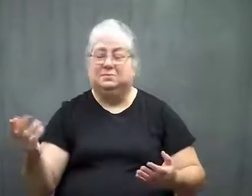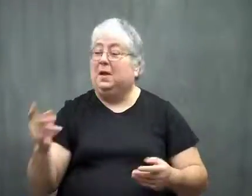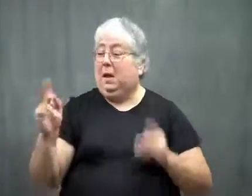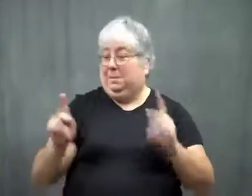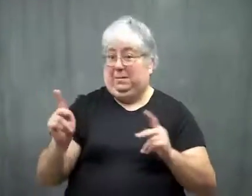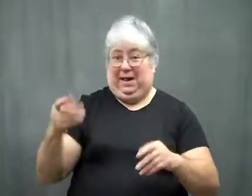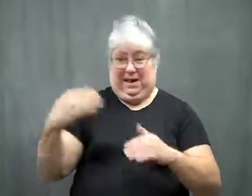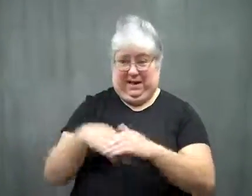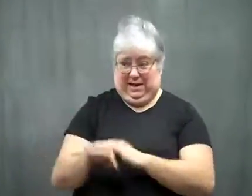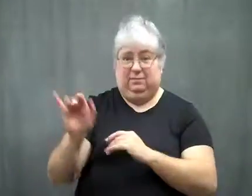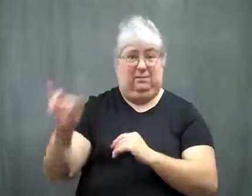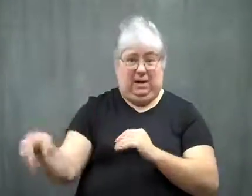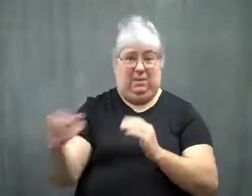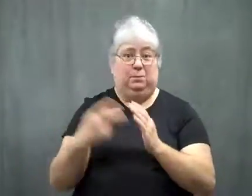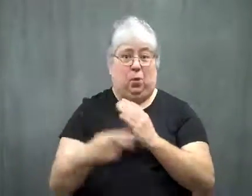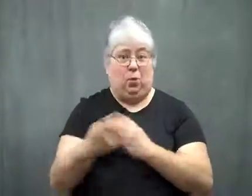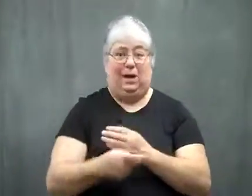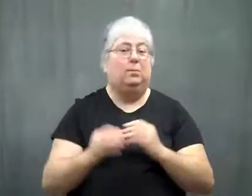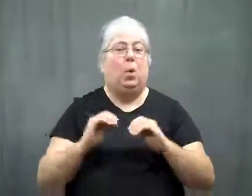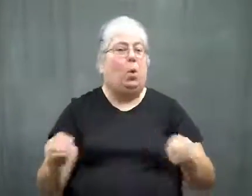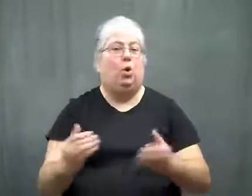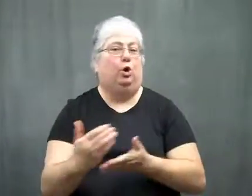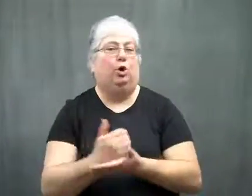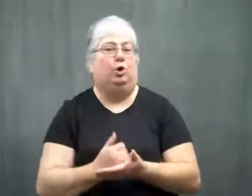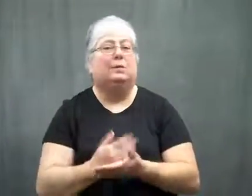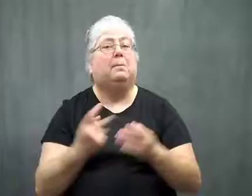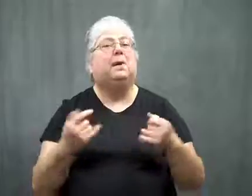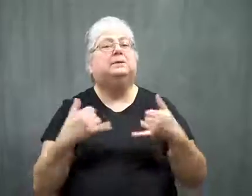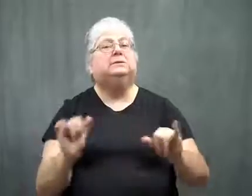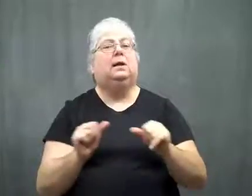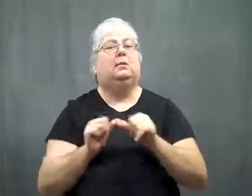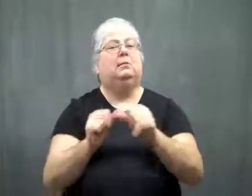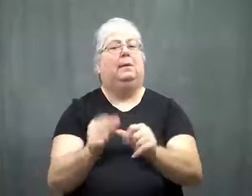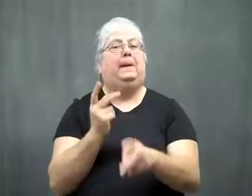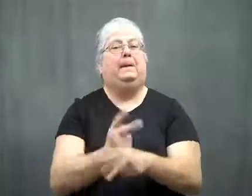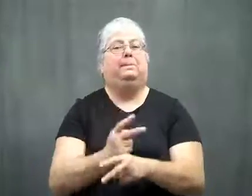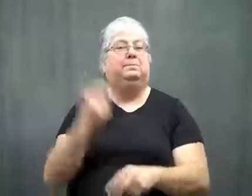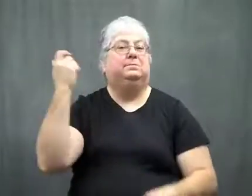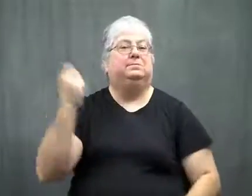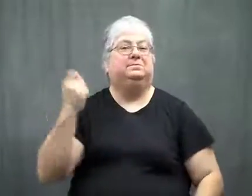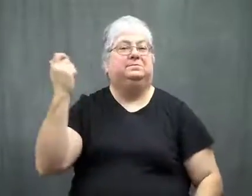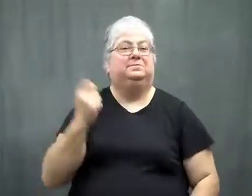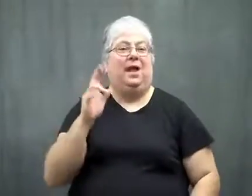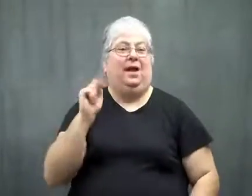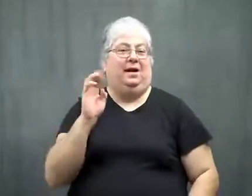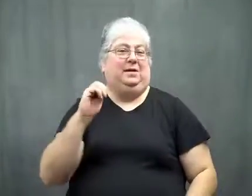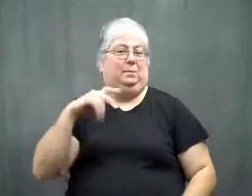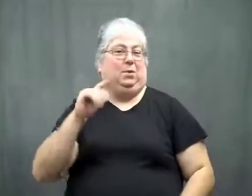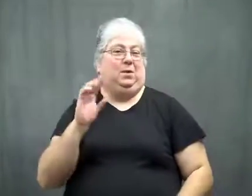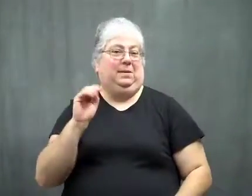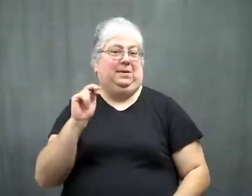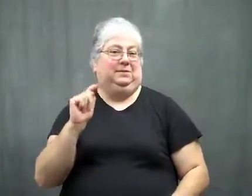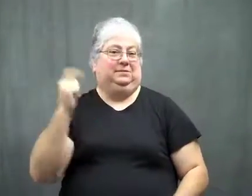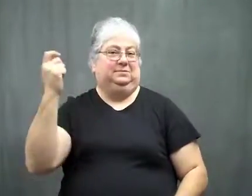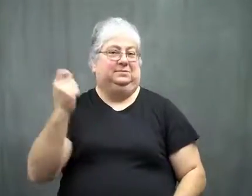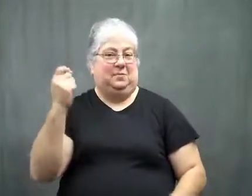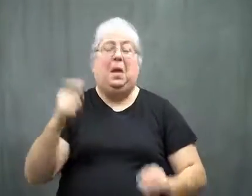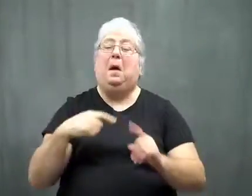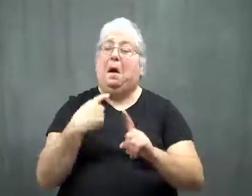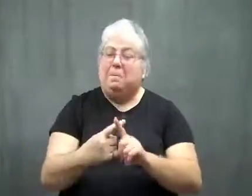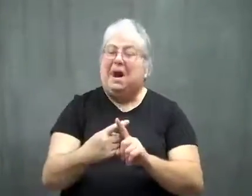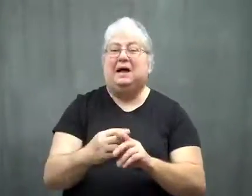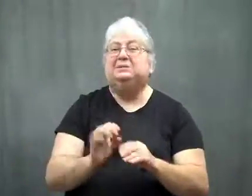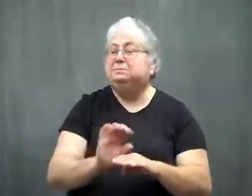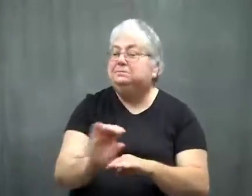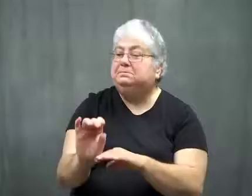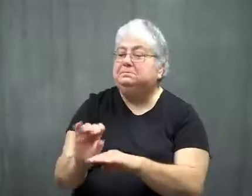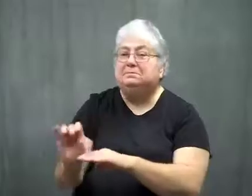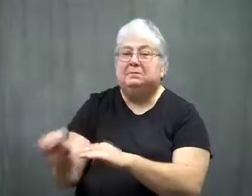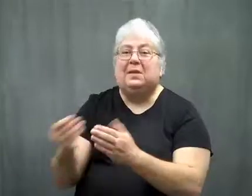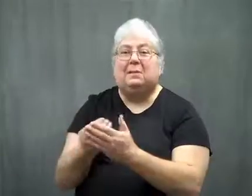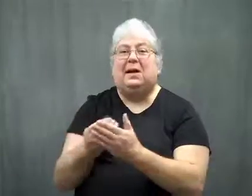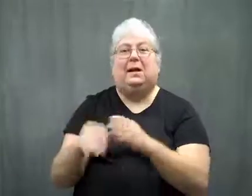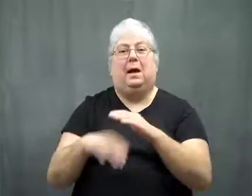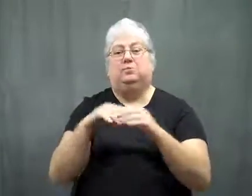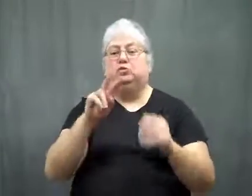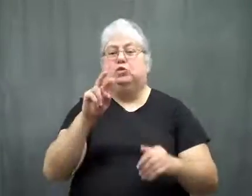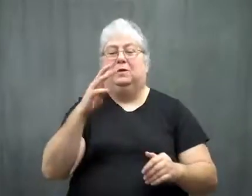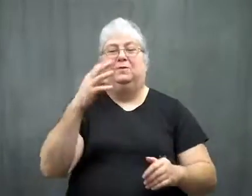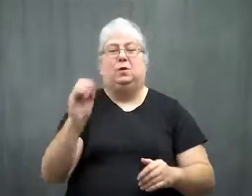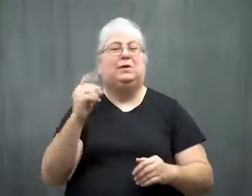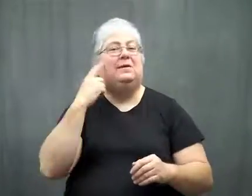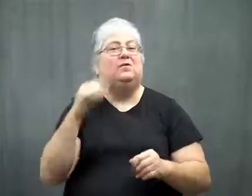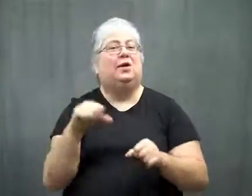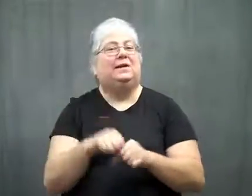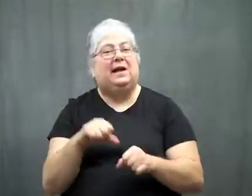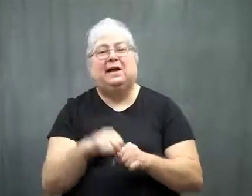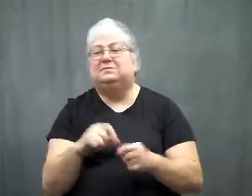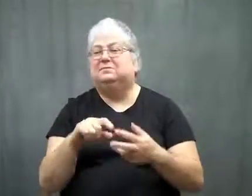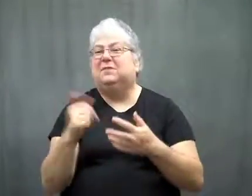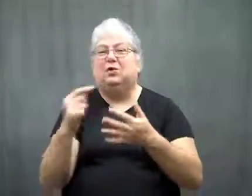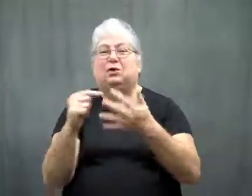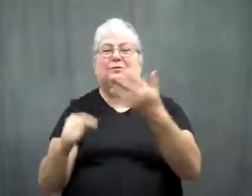People in the program don't earn any money, but keep their unemployment benefits.